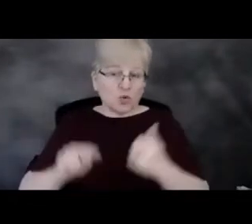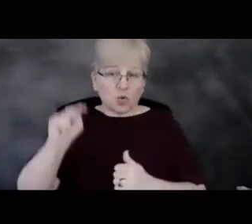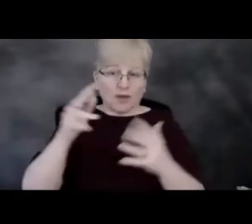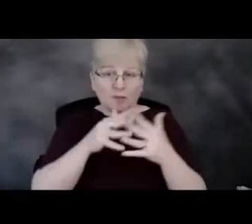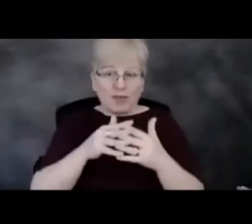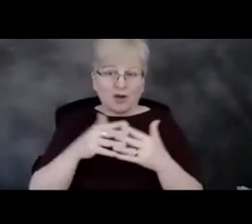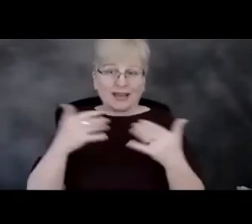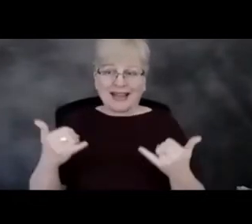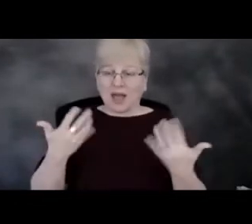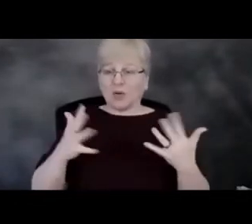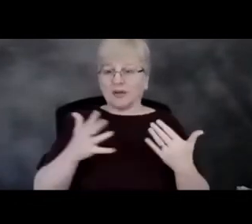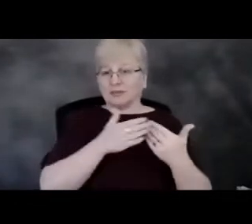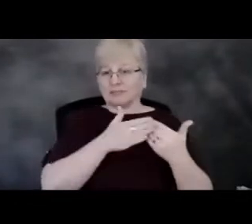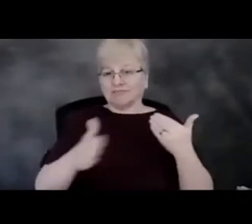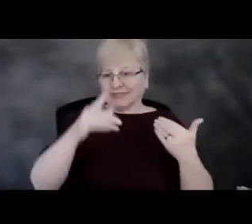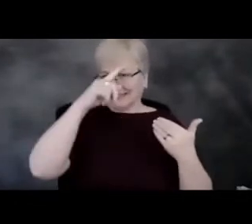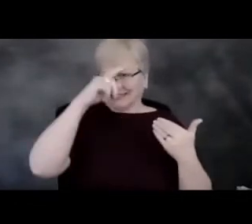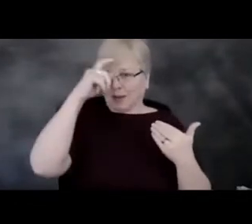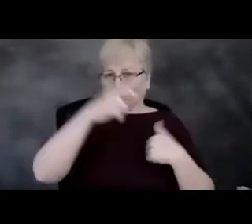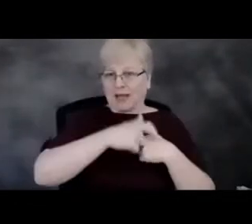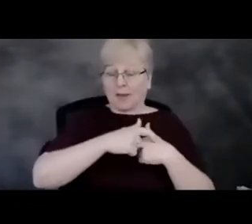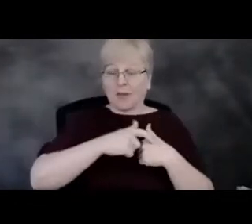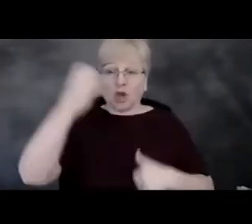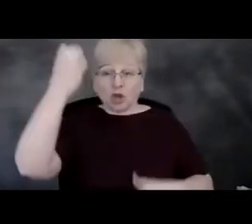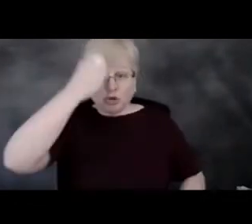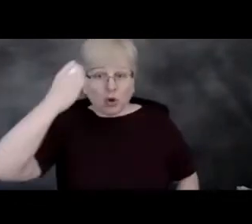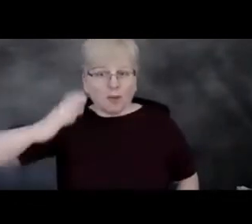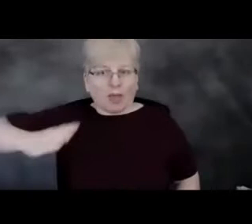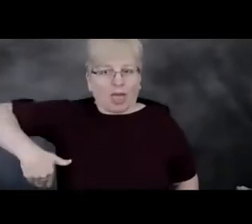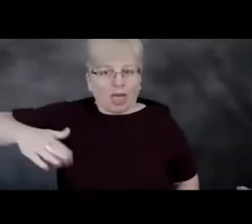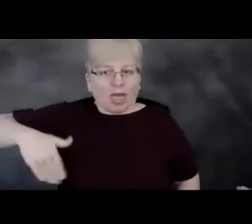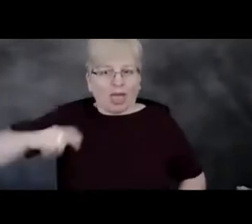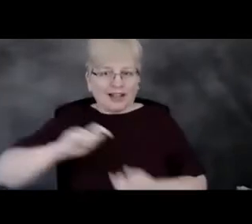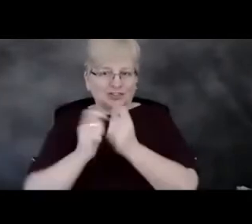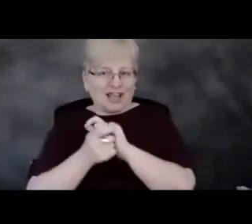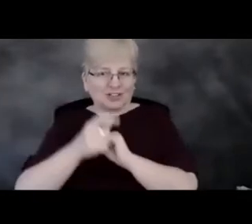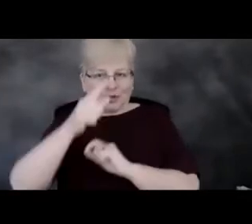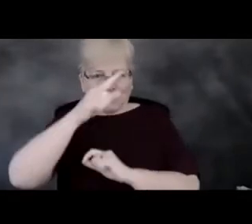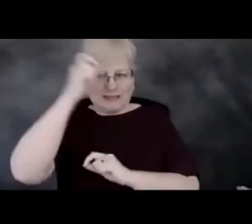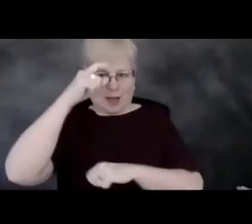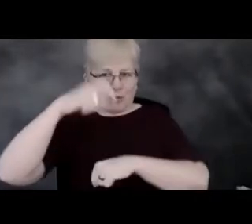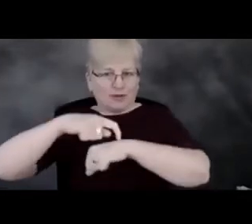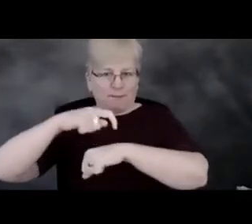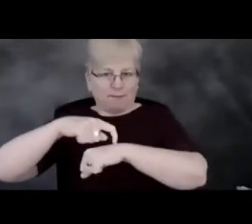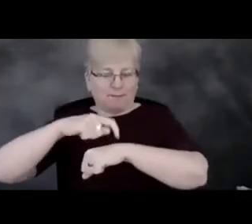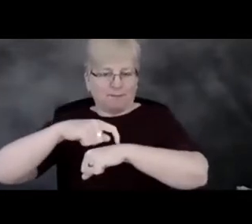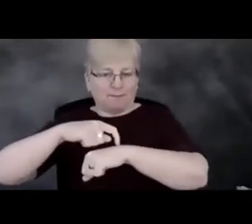summertime, Europe has not yet, 17:00:03 the system has not been able to deal